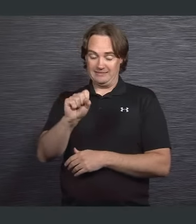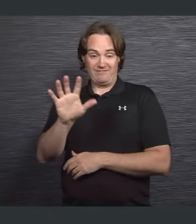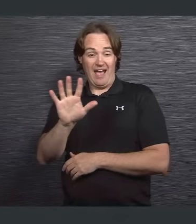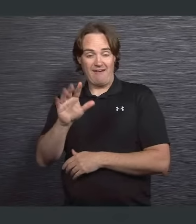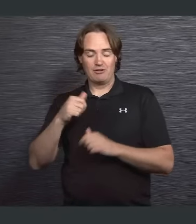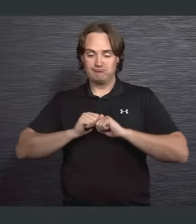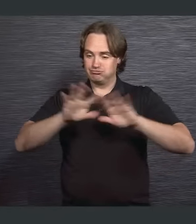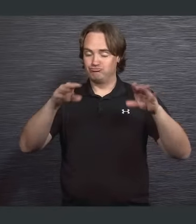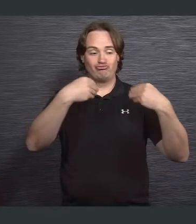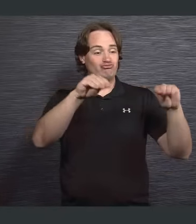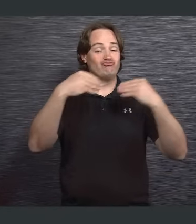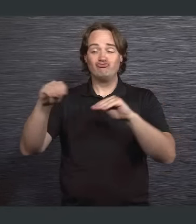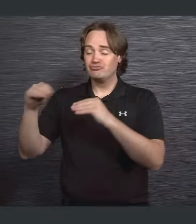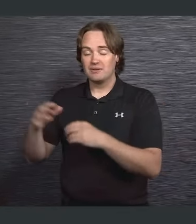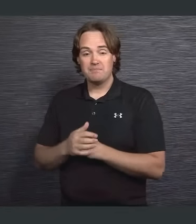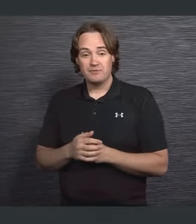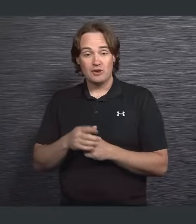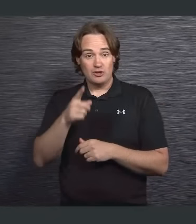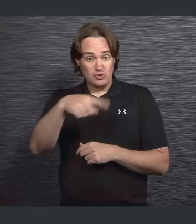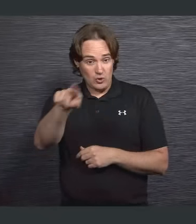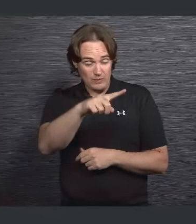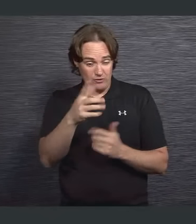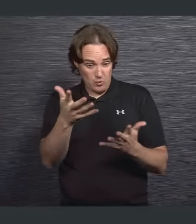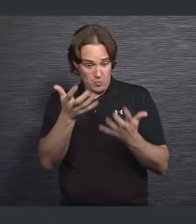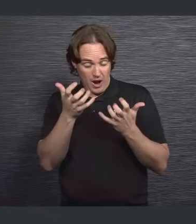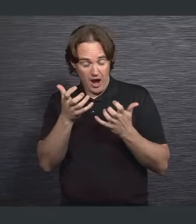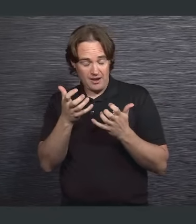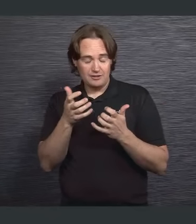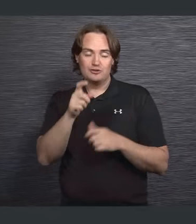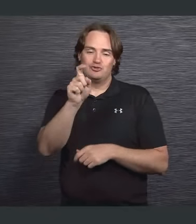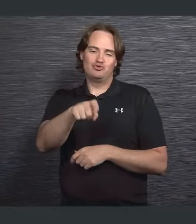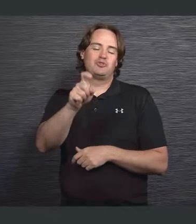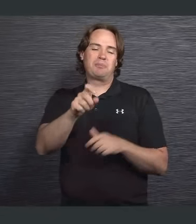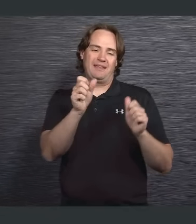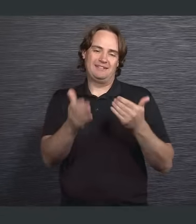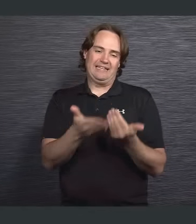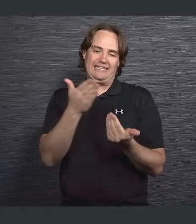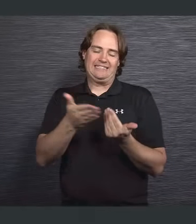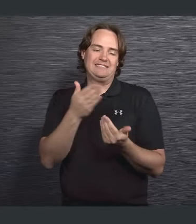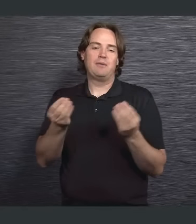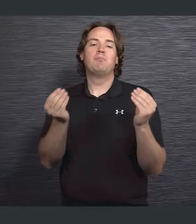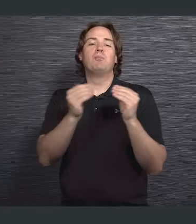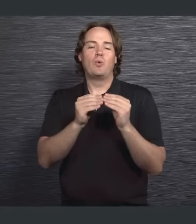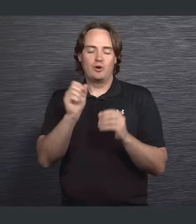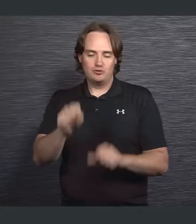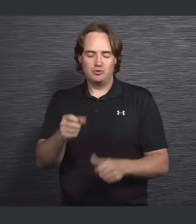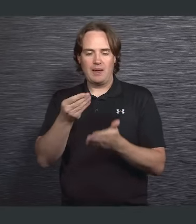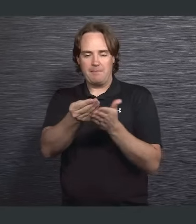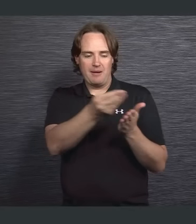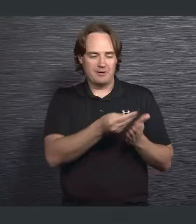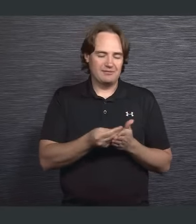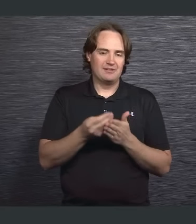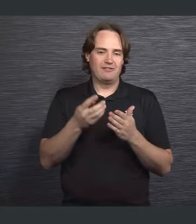Everyone who wants a PS5 should have a much easier time finding one at retailers globally starting from this point forward.